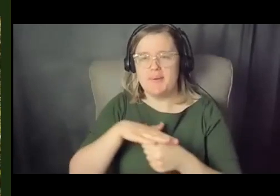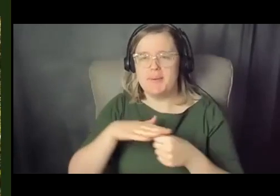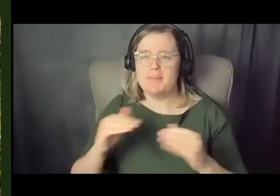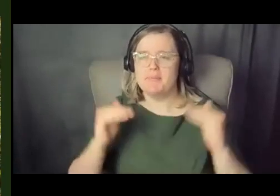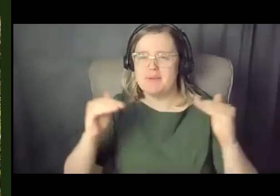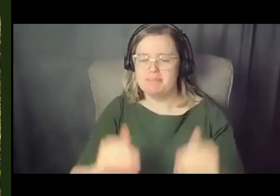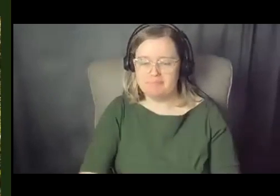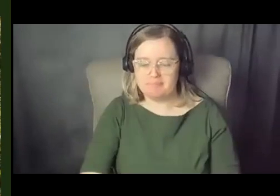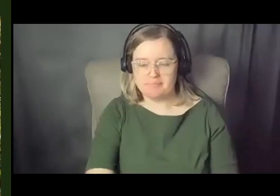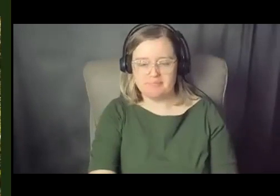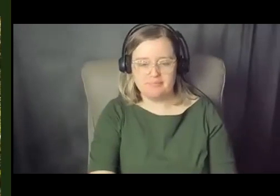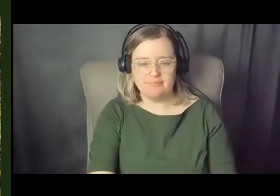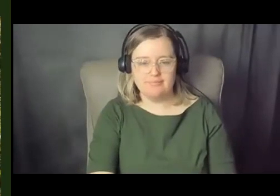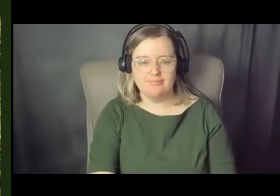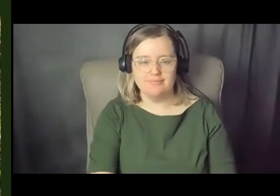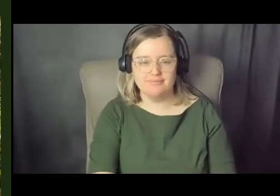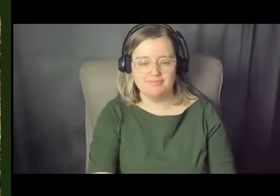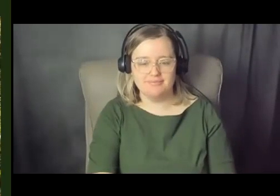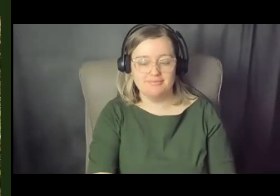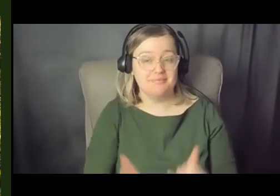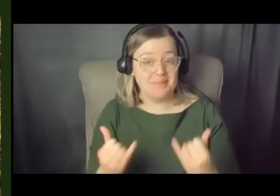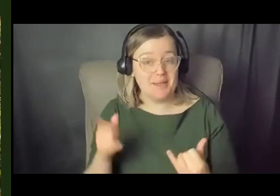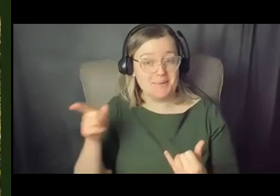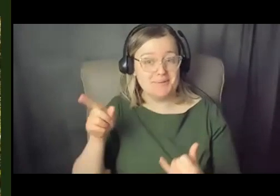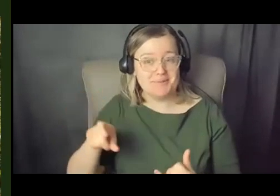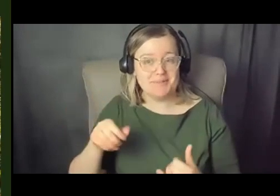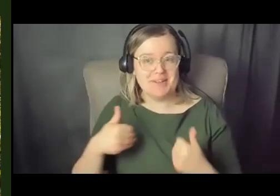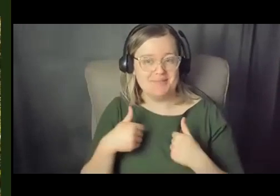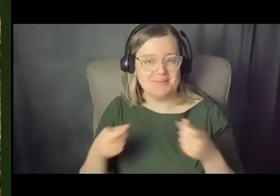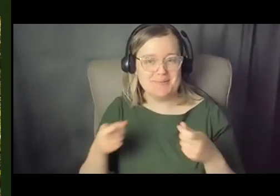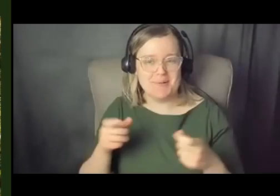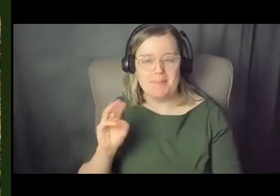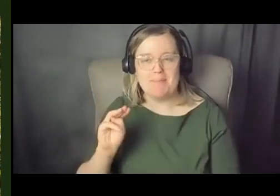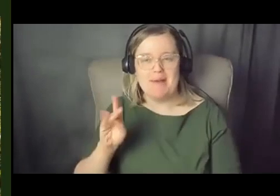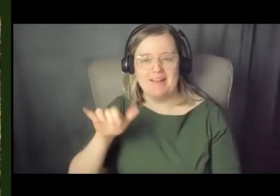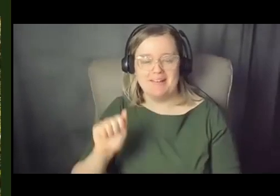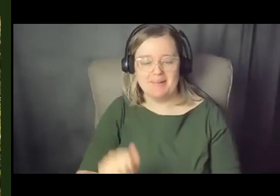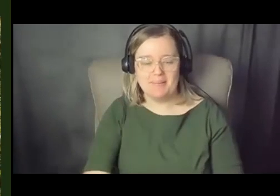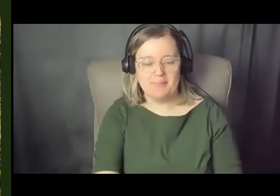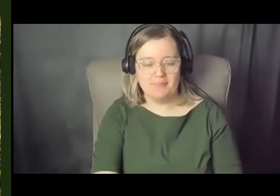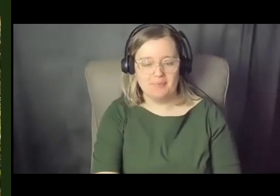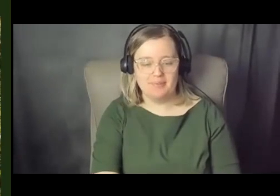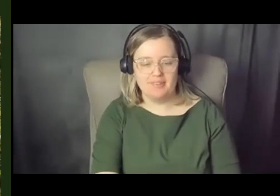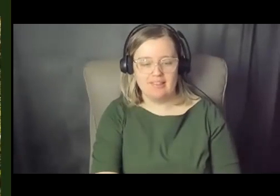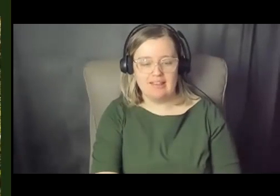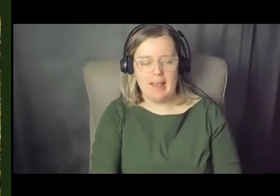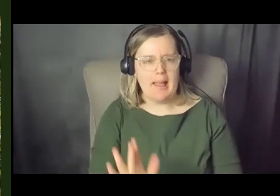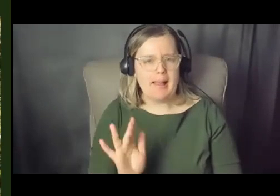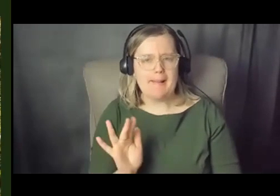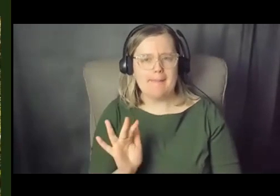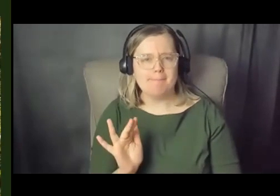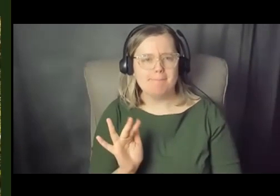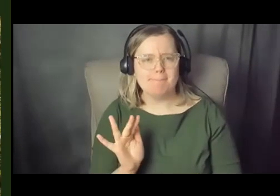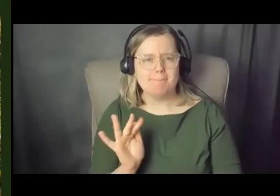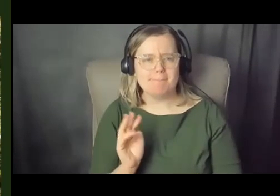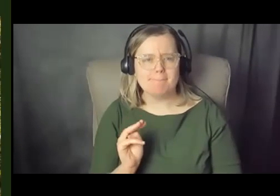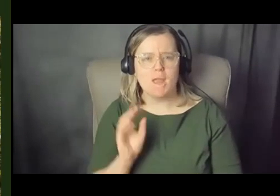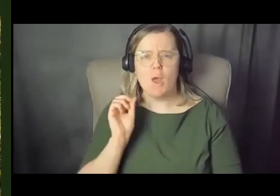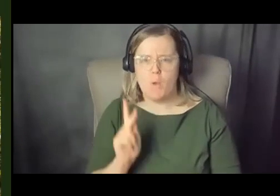So you should have control now, Monica.